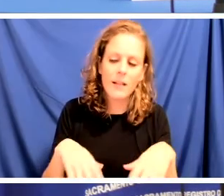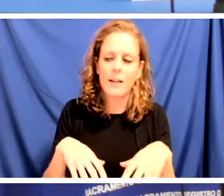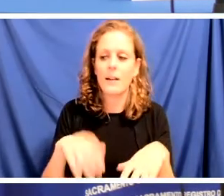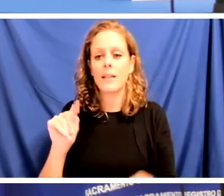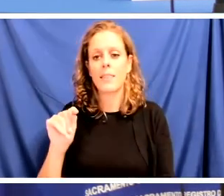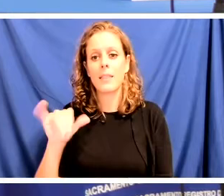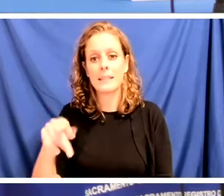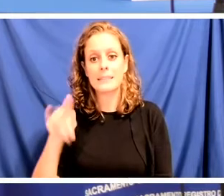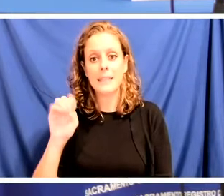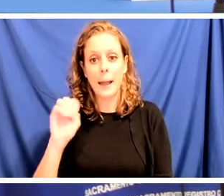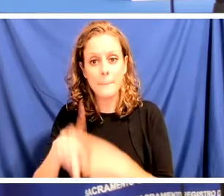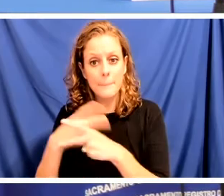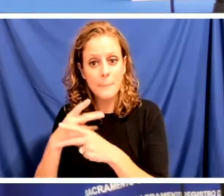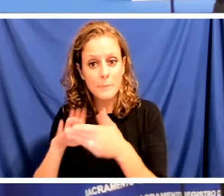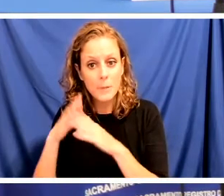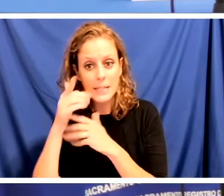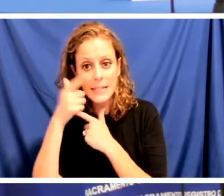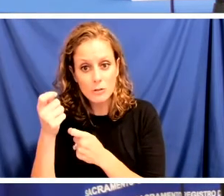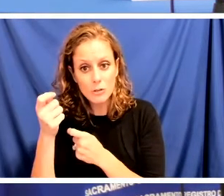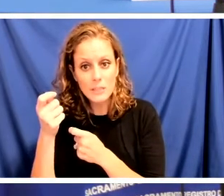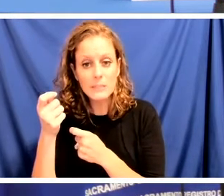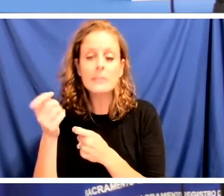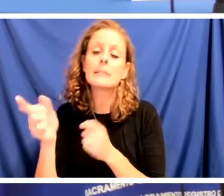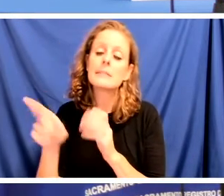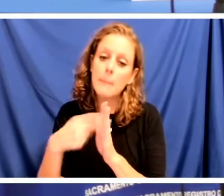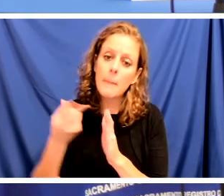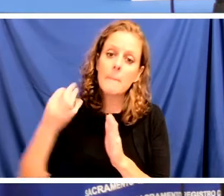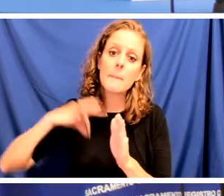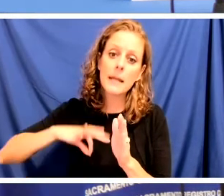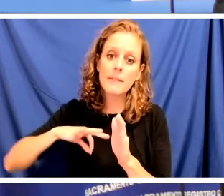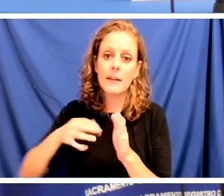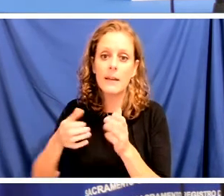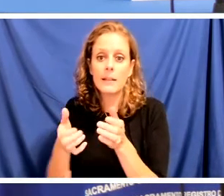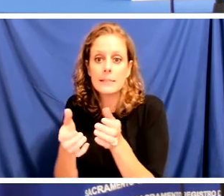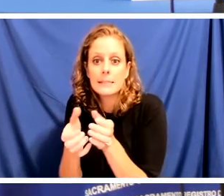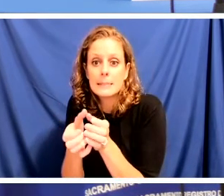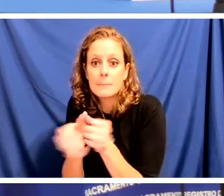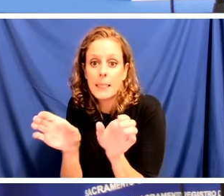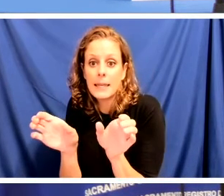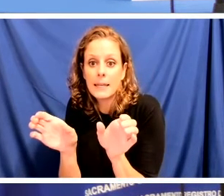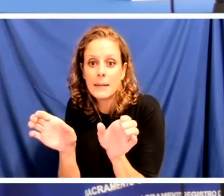SacGov: You know, you could see some benefit to having the attention of three of us versus just just one of us.